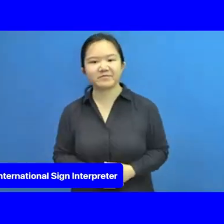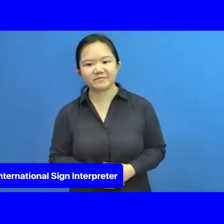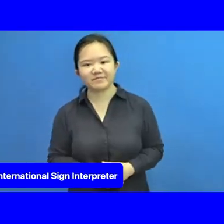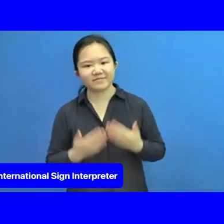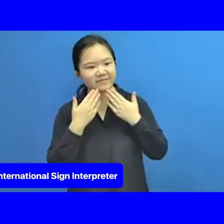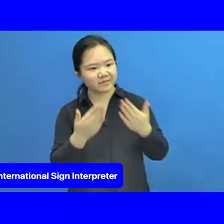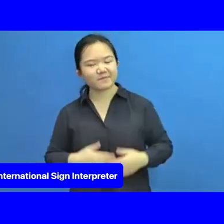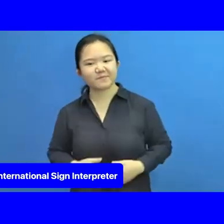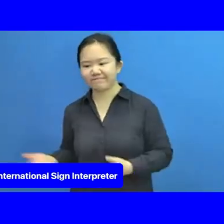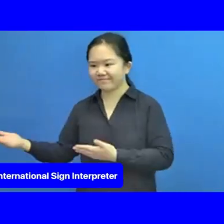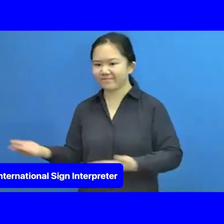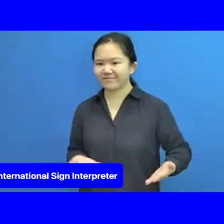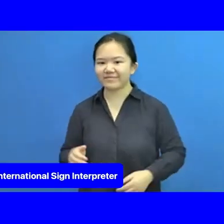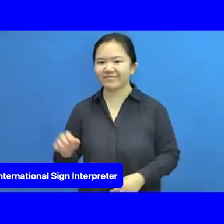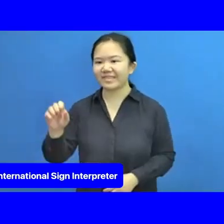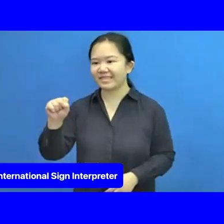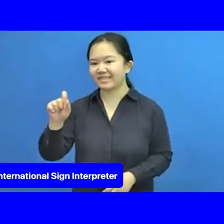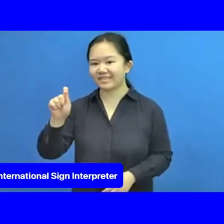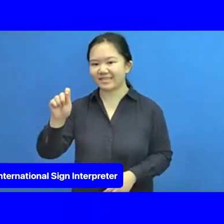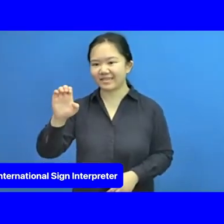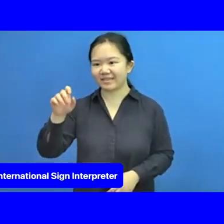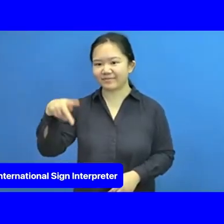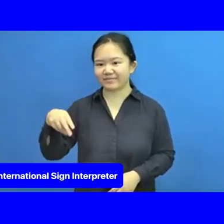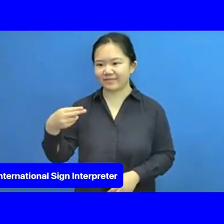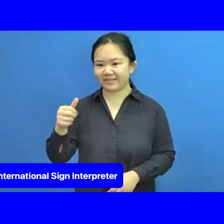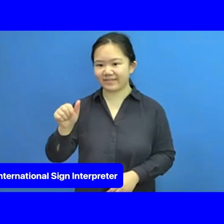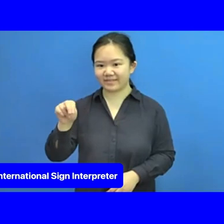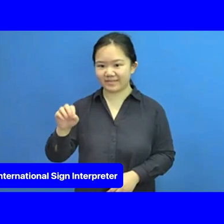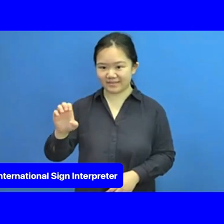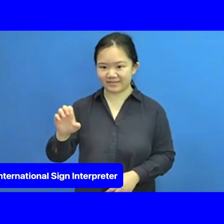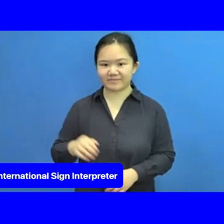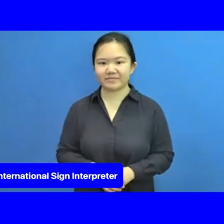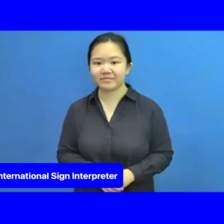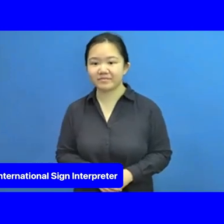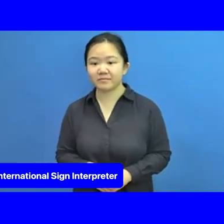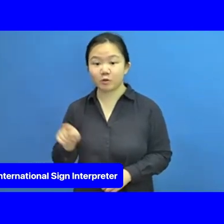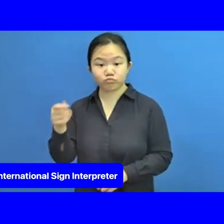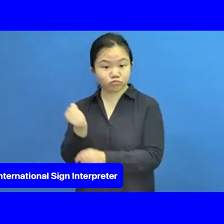Much has been said already by my dear colleagues, but I would still like the chance to share with you